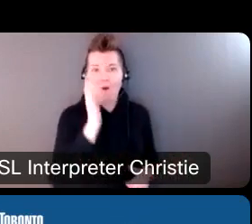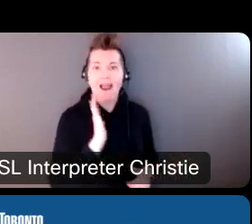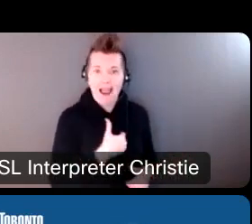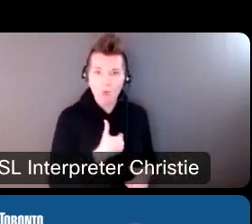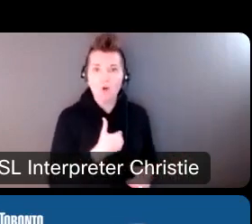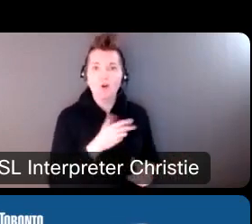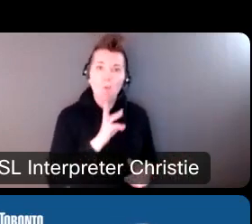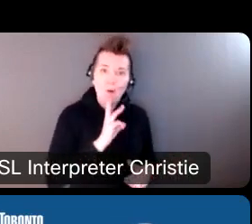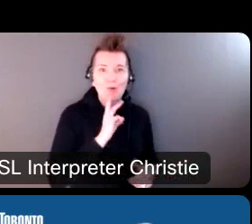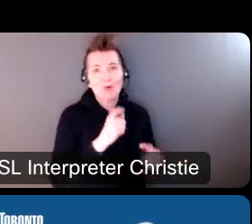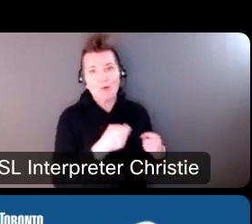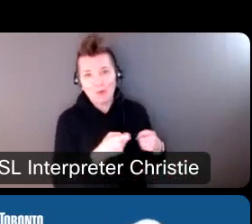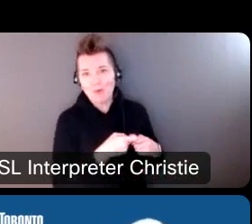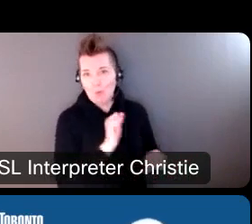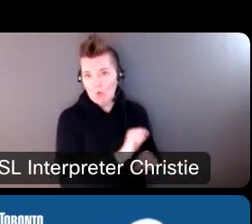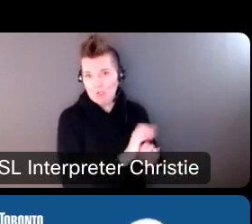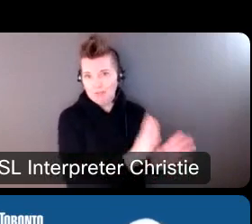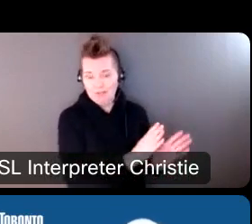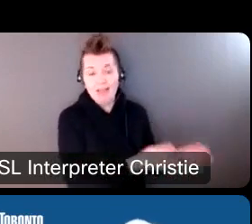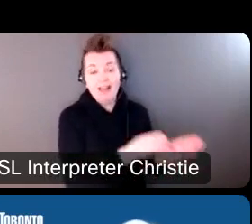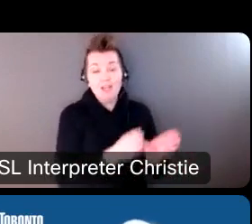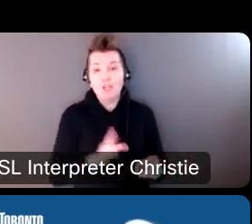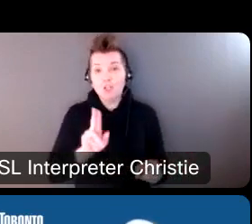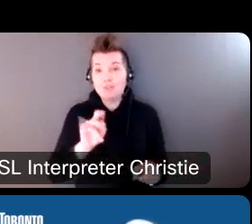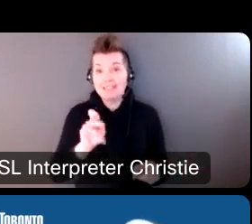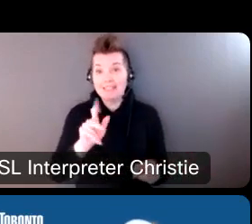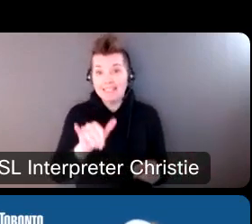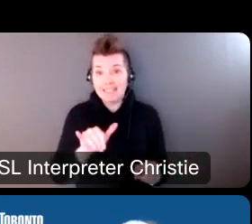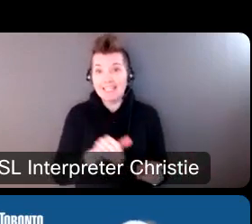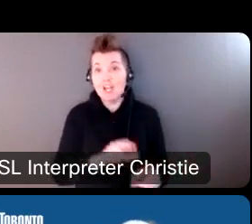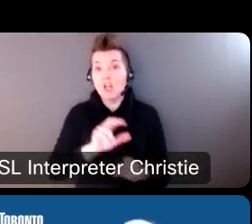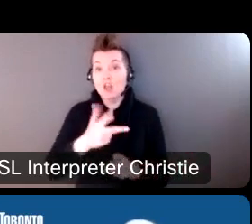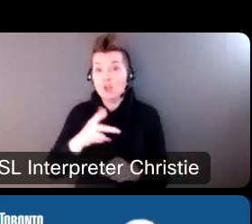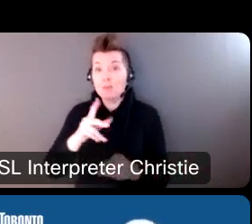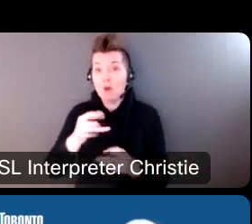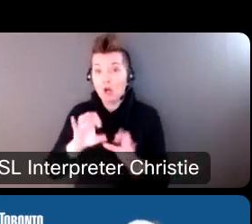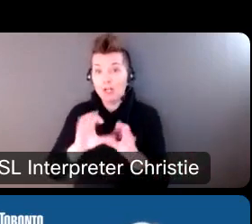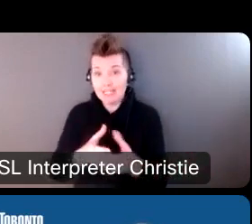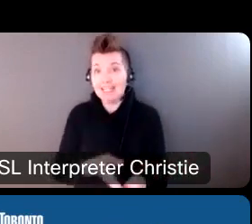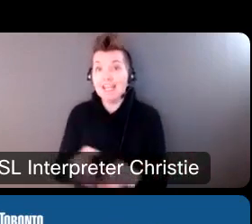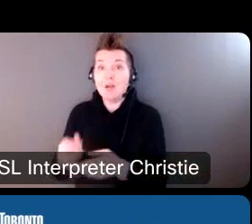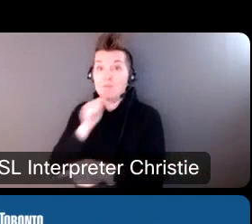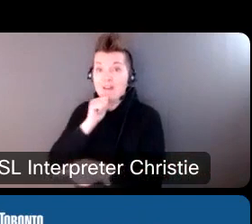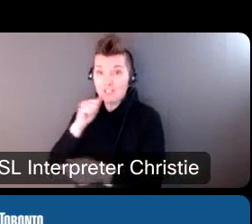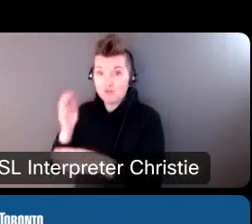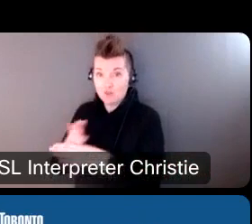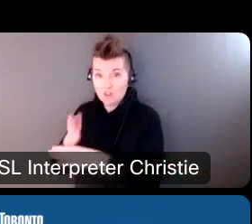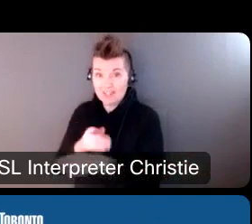And then things like utility work, third-party work or private construction, these are construction